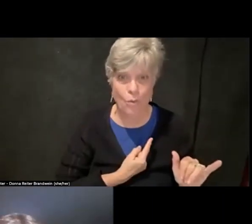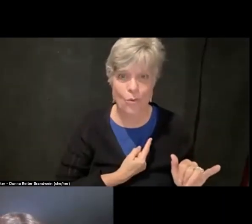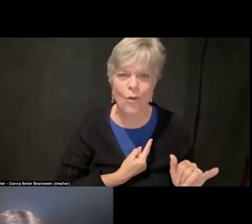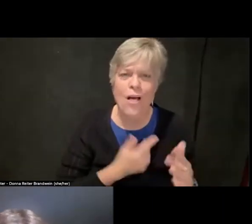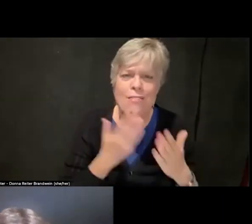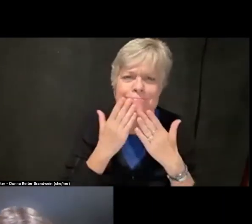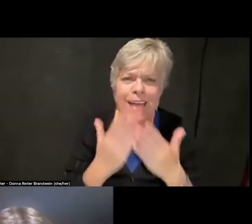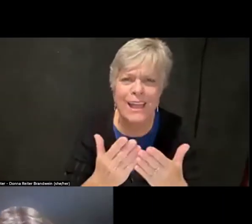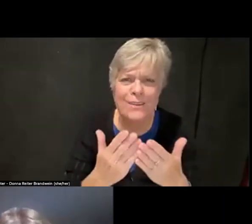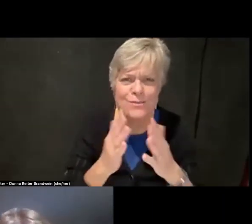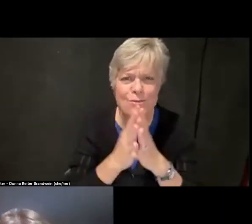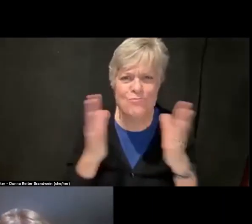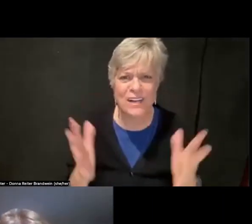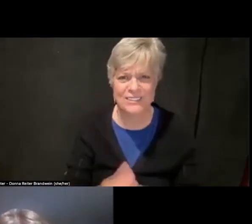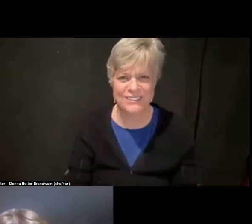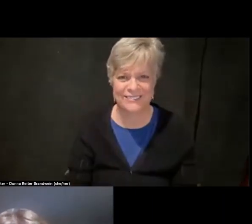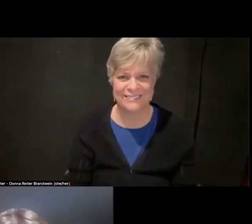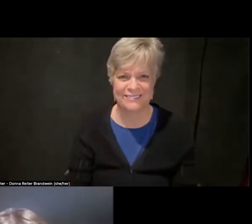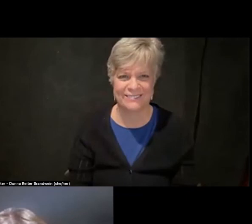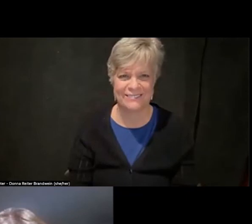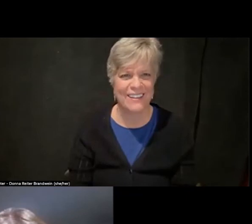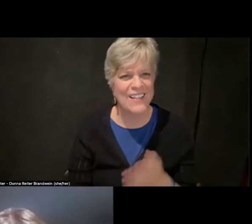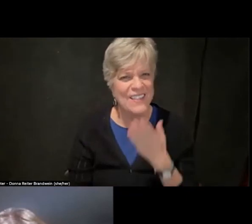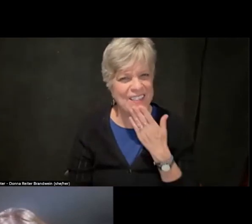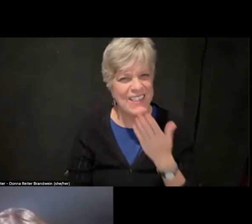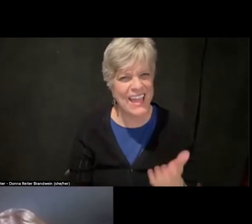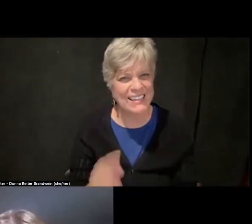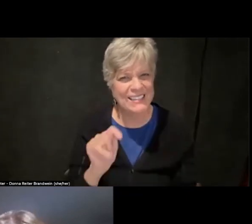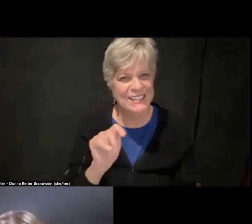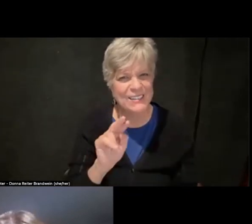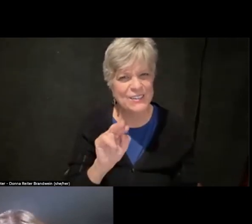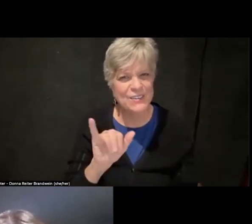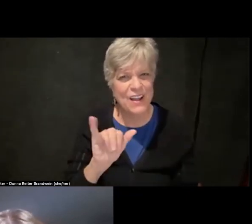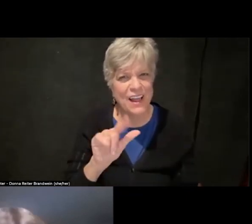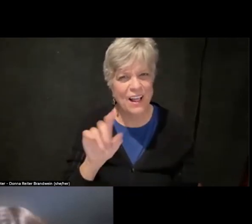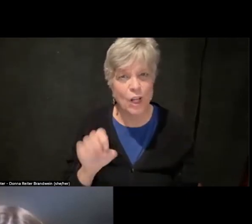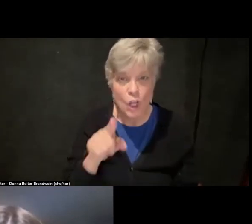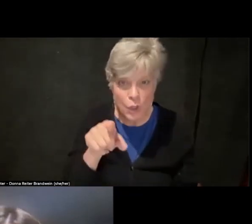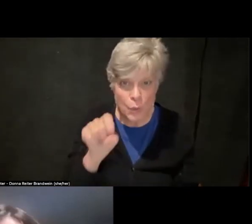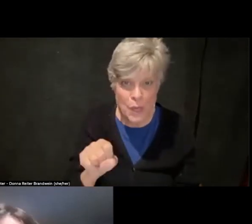So thank you guys so much. Thanks Trayle. You can do it. You gotcha.